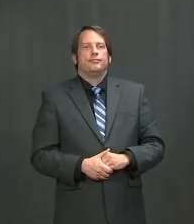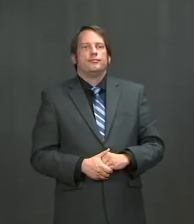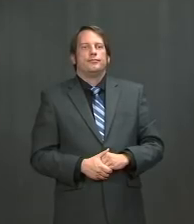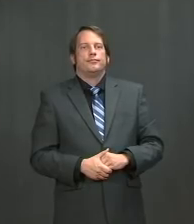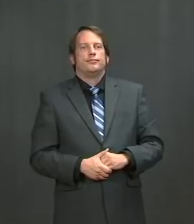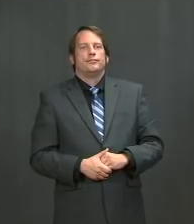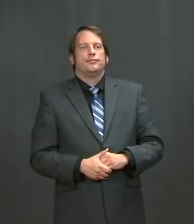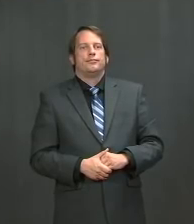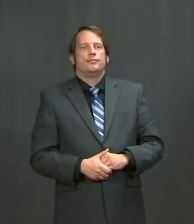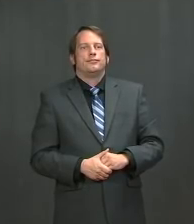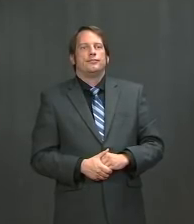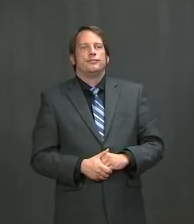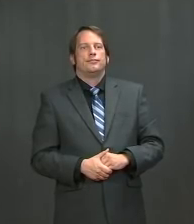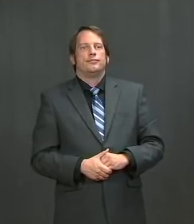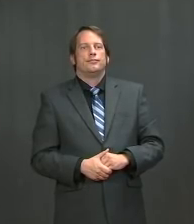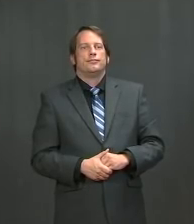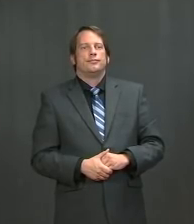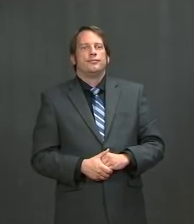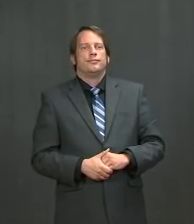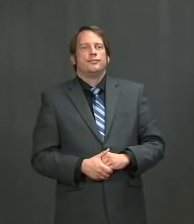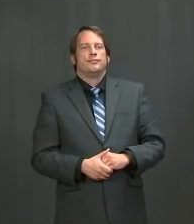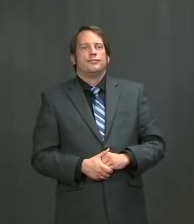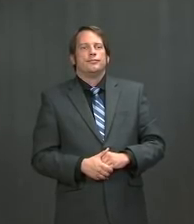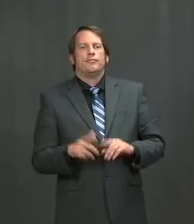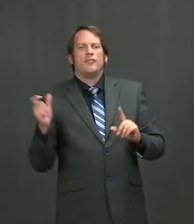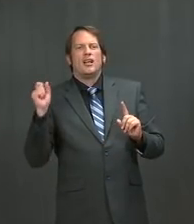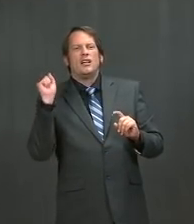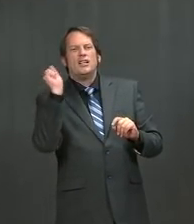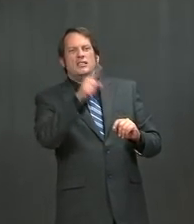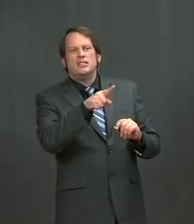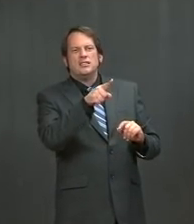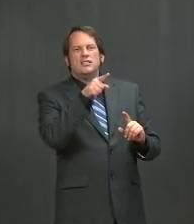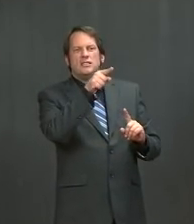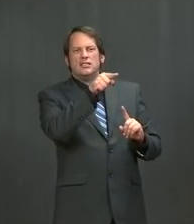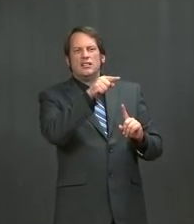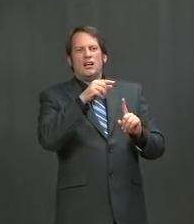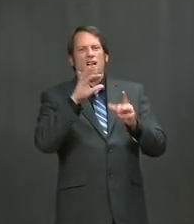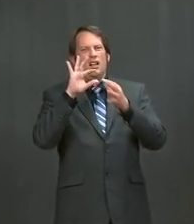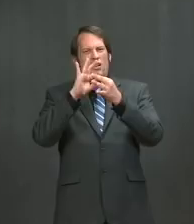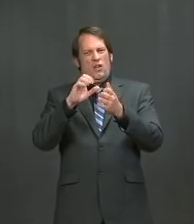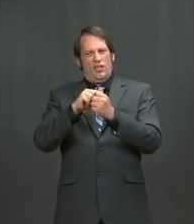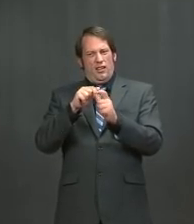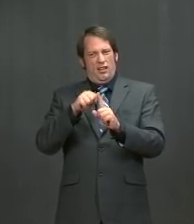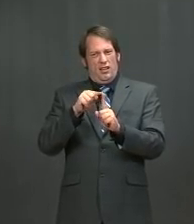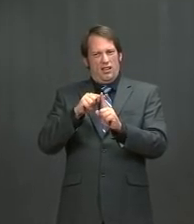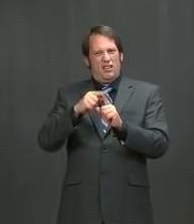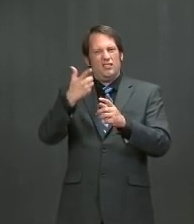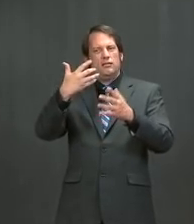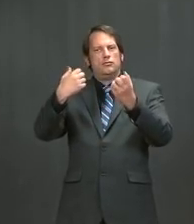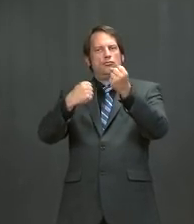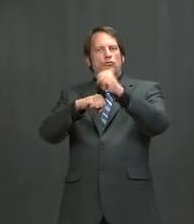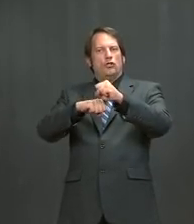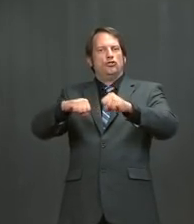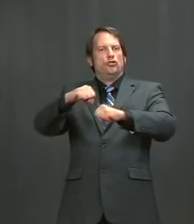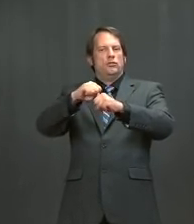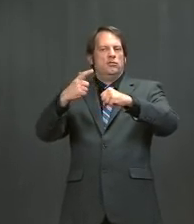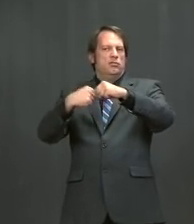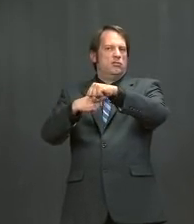if the White House proposal does not receive any Republican support? Ms. Psaki: Well, we believe with 80 percent of the public supporting infrastructure investment,